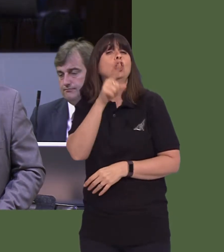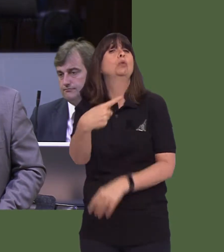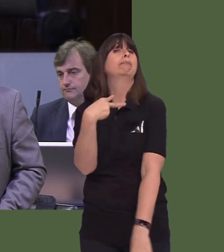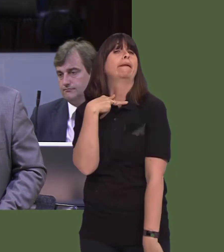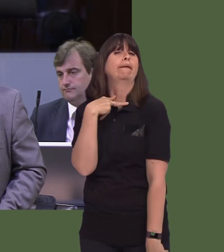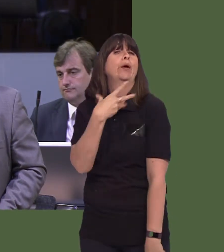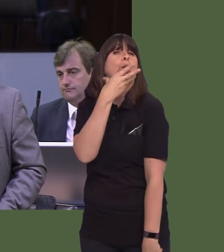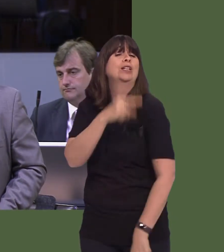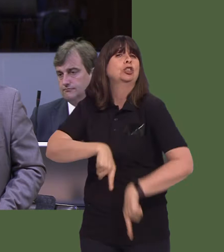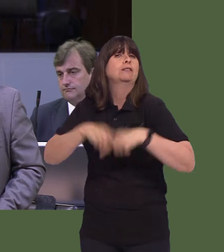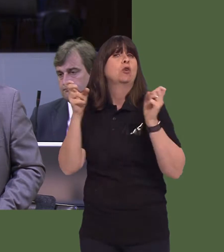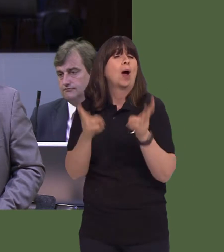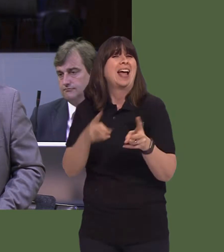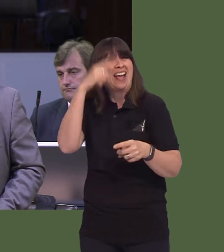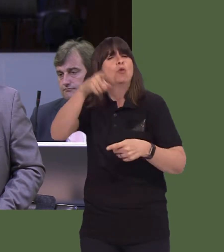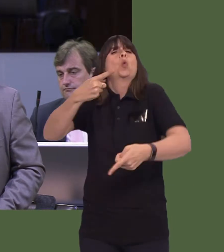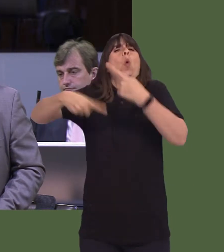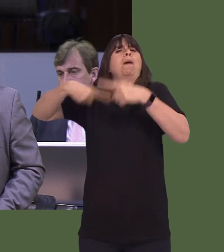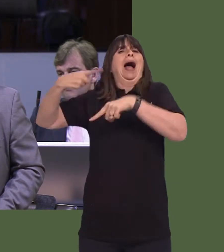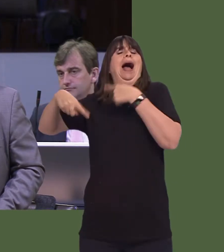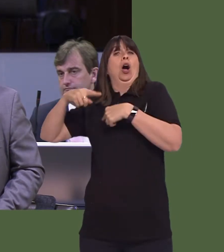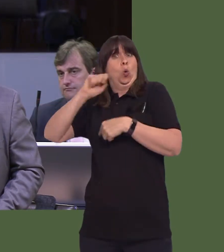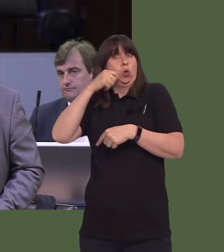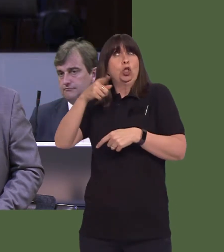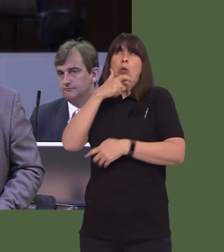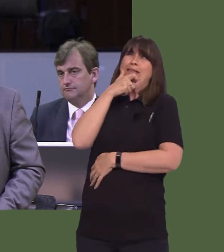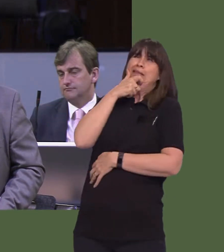your time again, would you do that reorganisation differently?